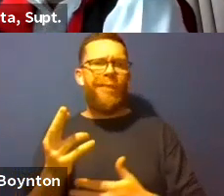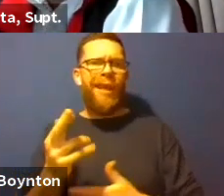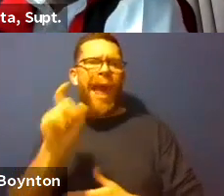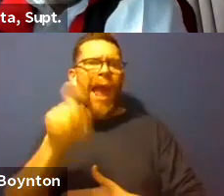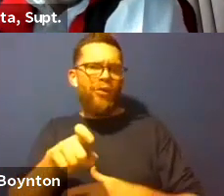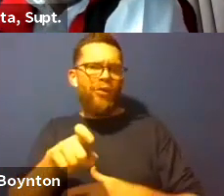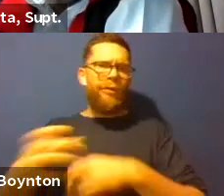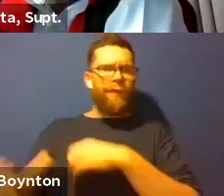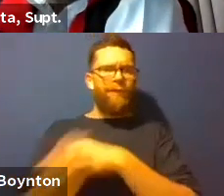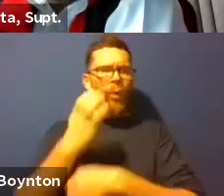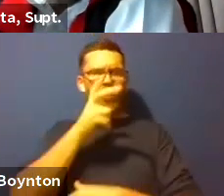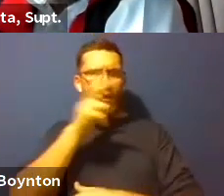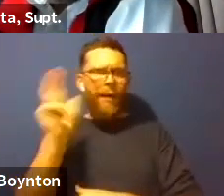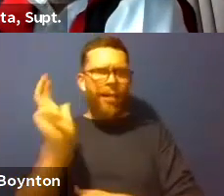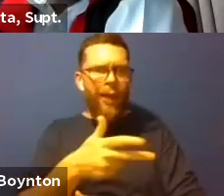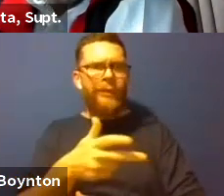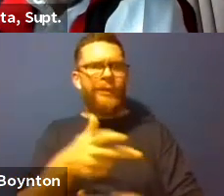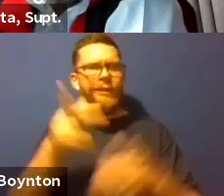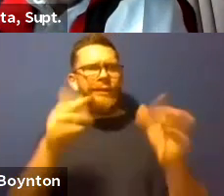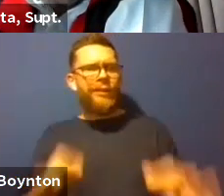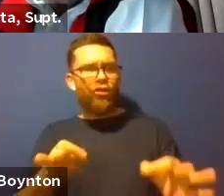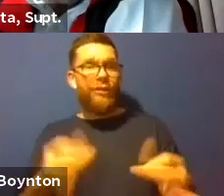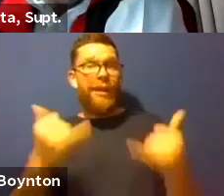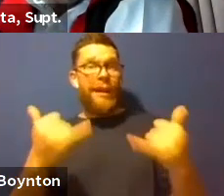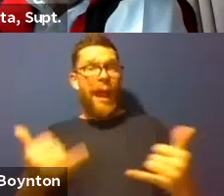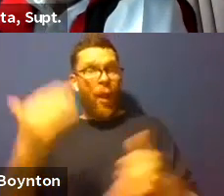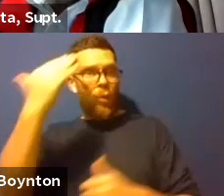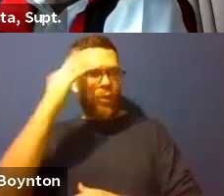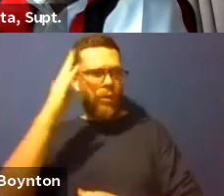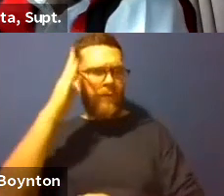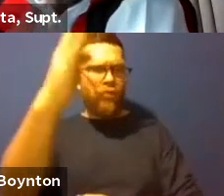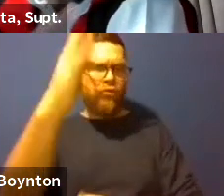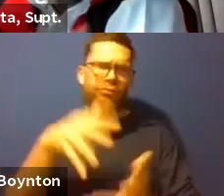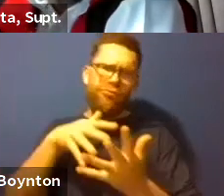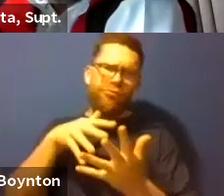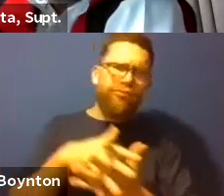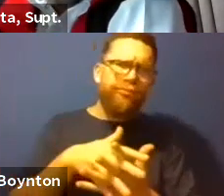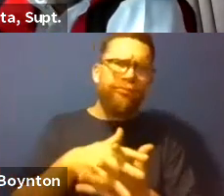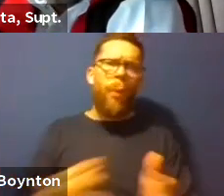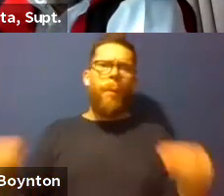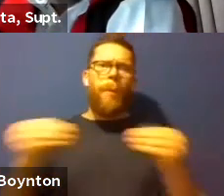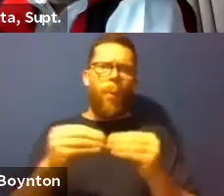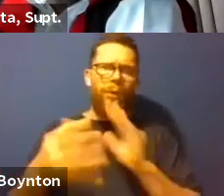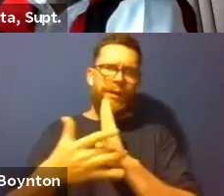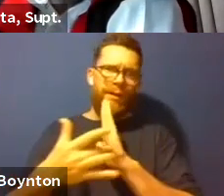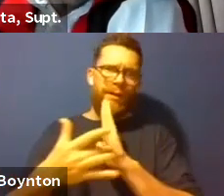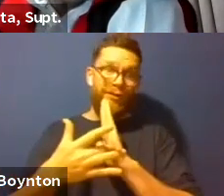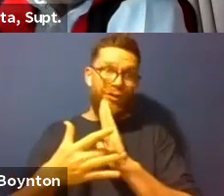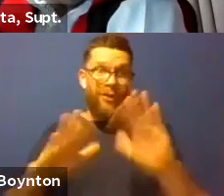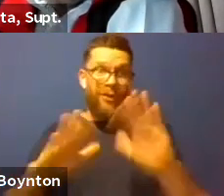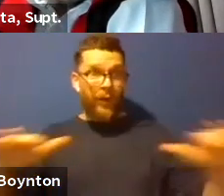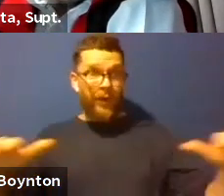Joe Baeta, Supt. : The future is grounded in more technology in the classroom and what kids come back full time and then eventually they will